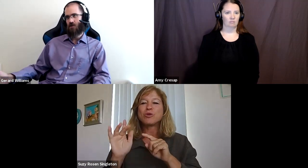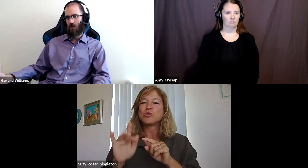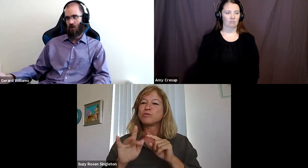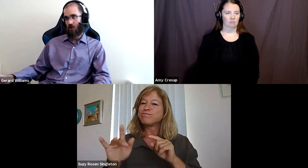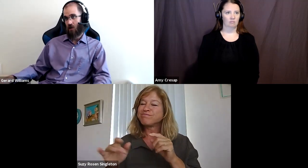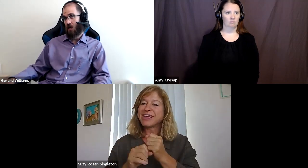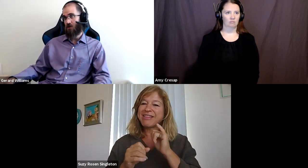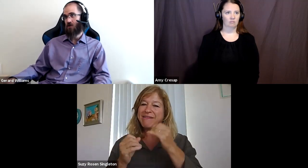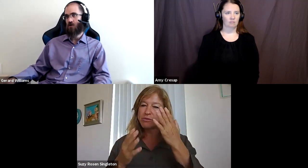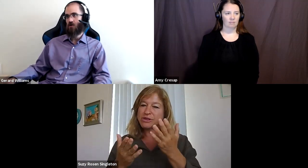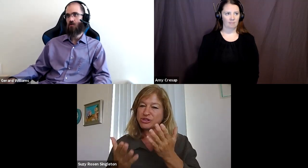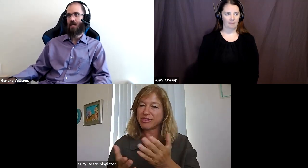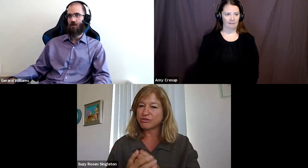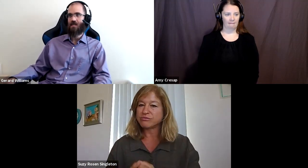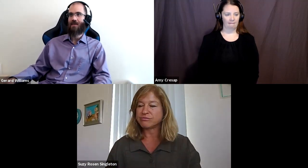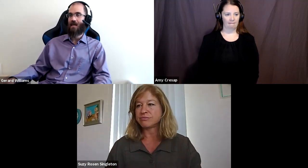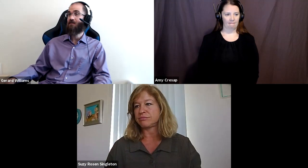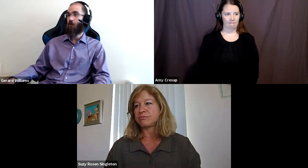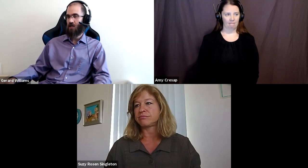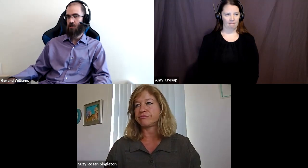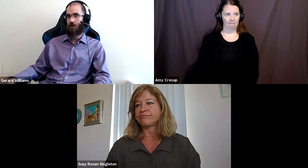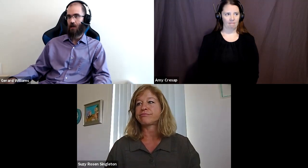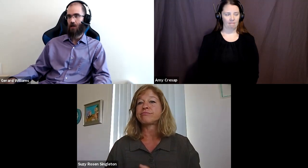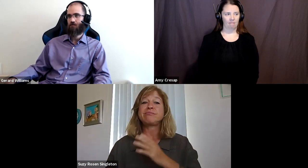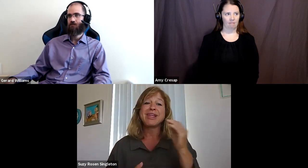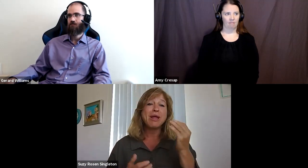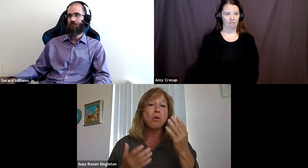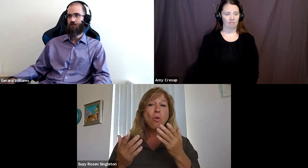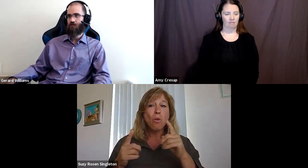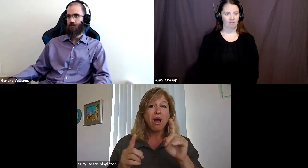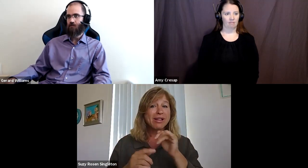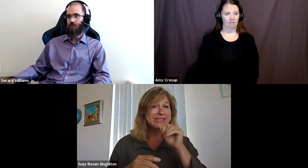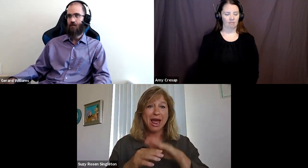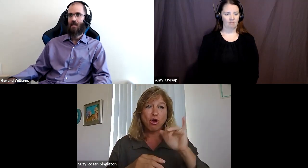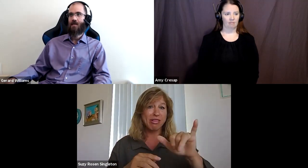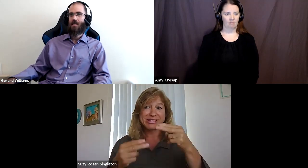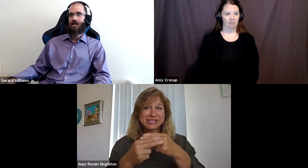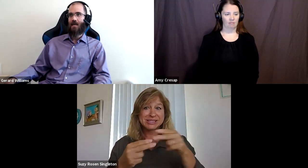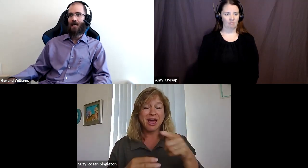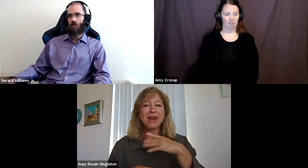to do with your hearing loss you should be able to get that information there.